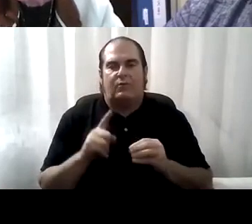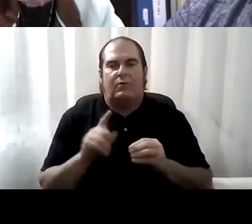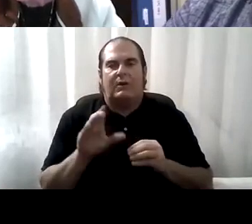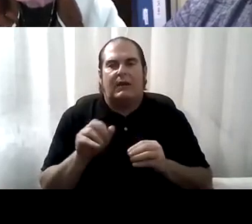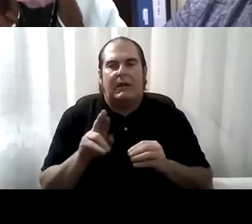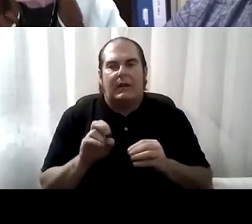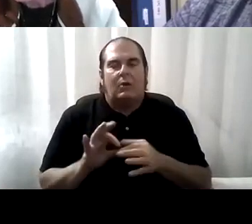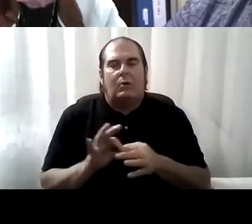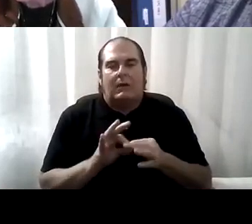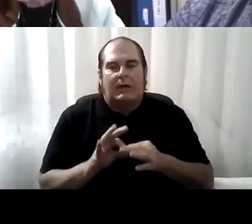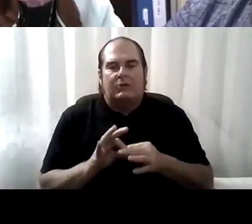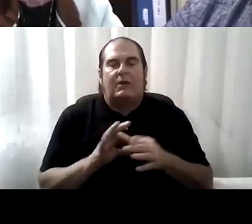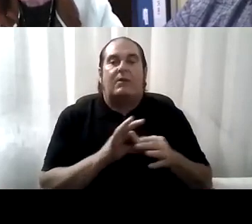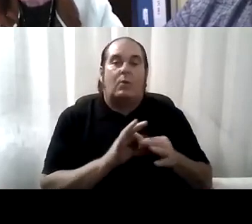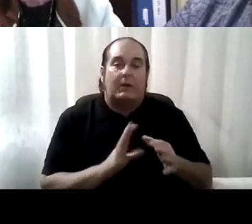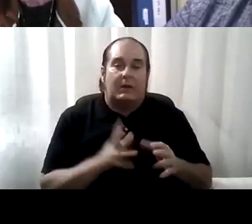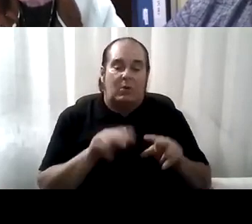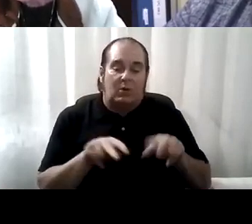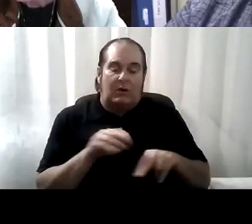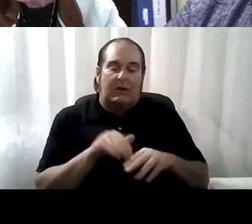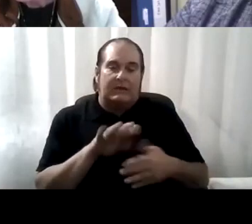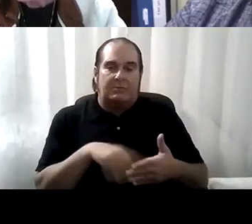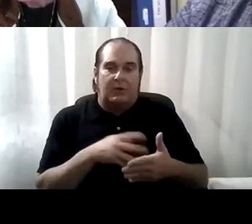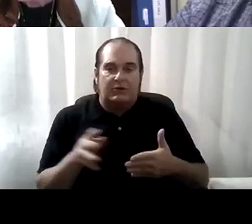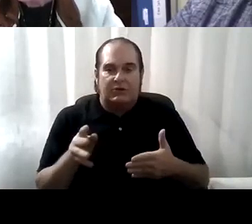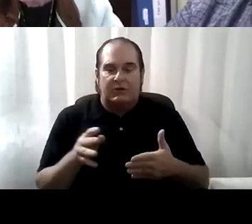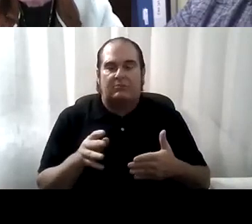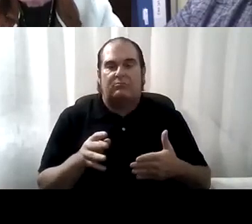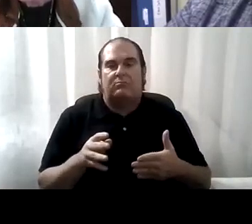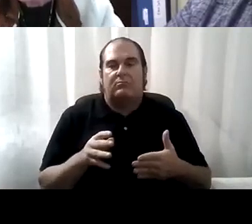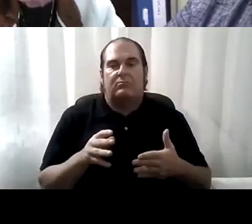A care coordinator would look at a spreadsheet of numbers connected to client names and see